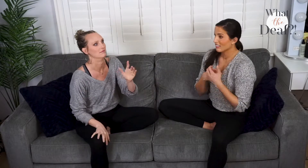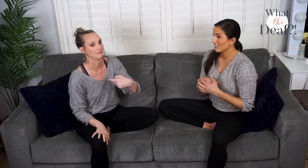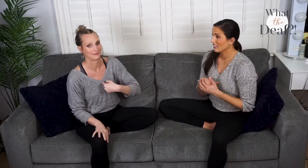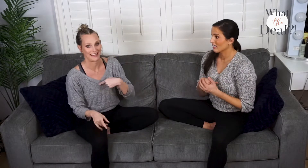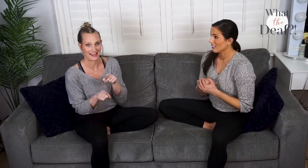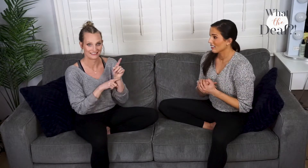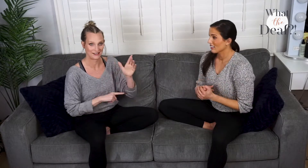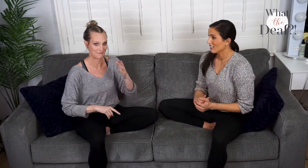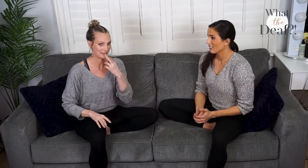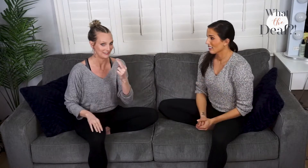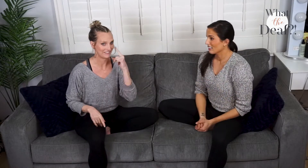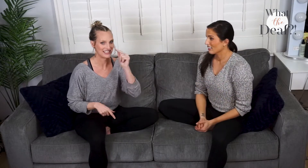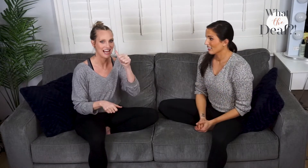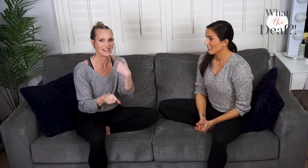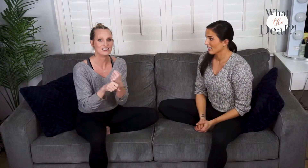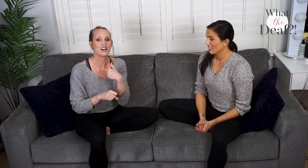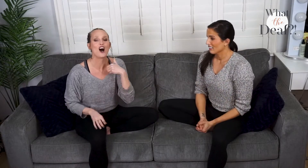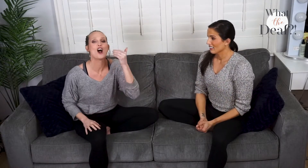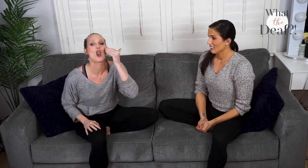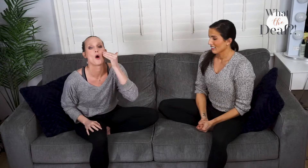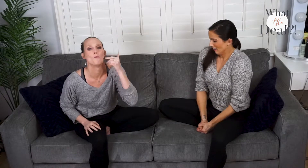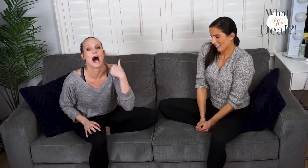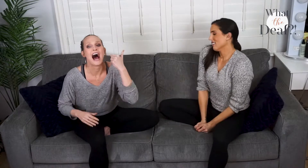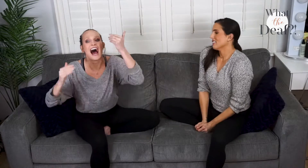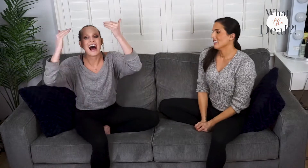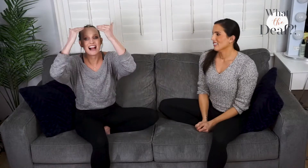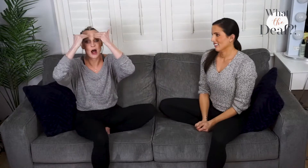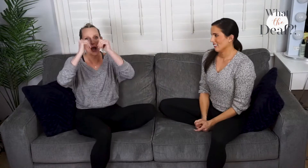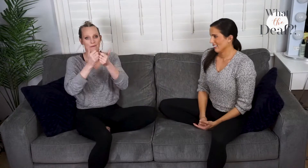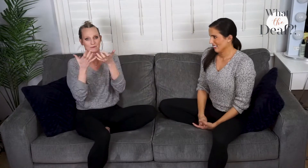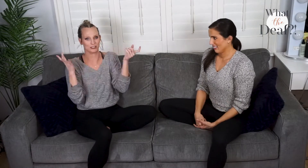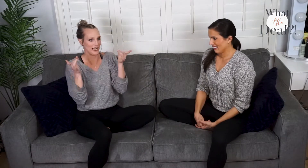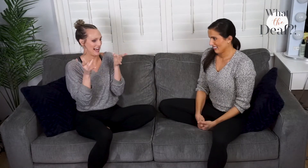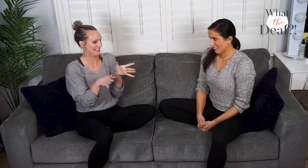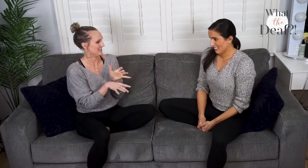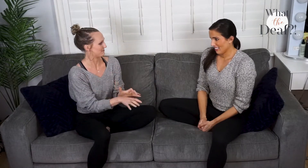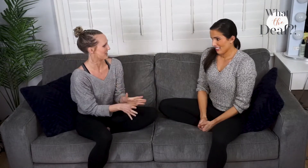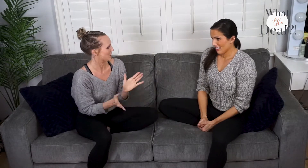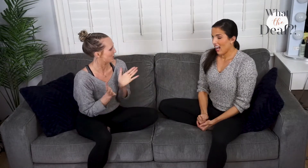And me being Sarah's best friend I know, I know how much Sarah hates spiders.